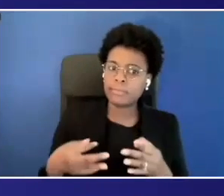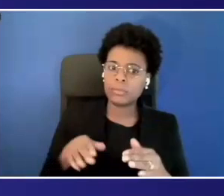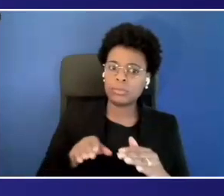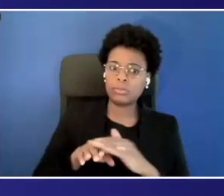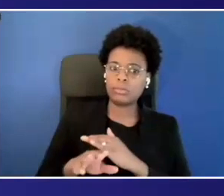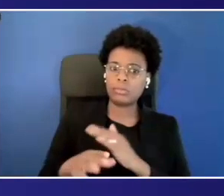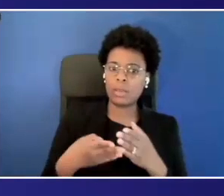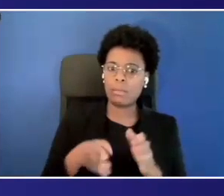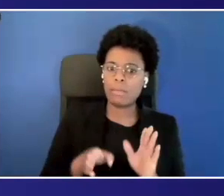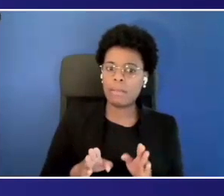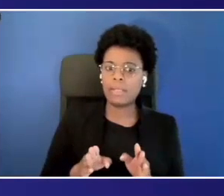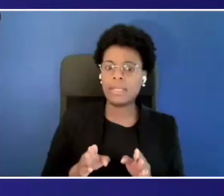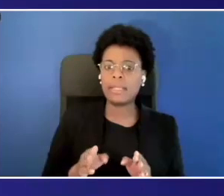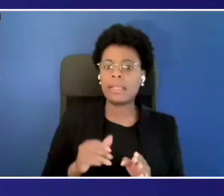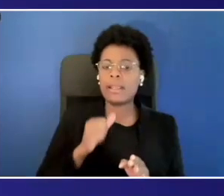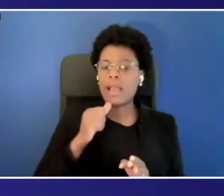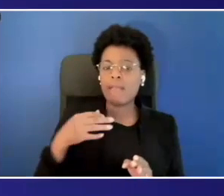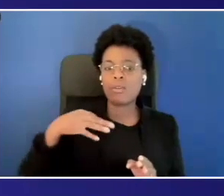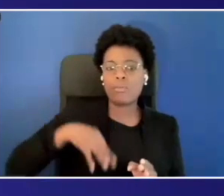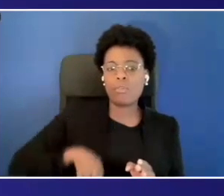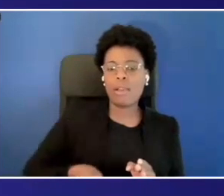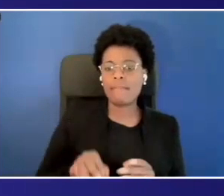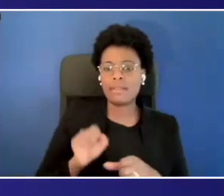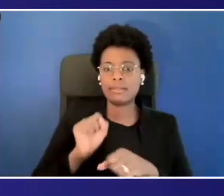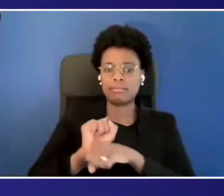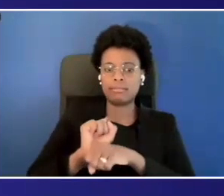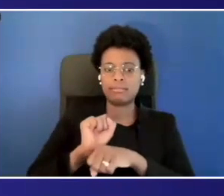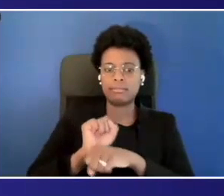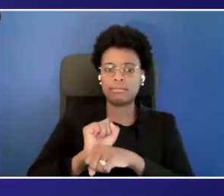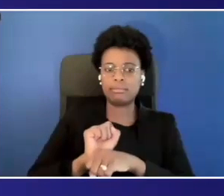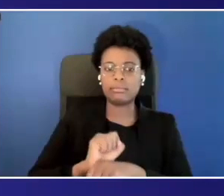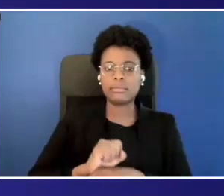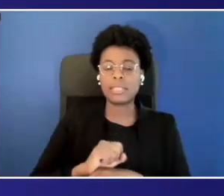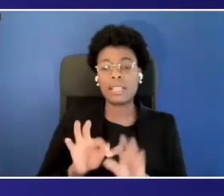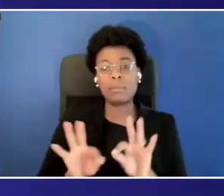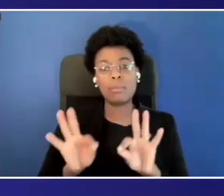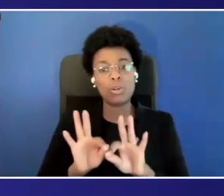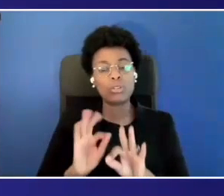More over barriers to these programs don't equally affect all borrowers. Wealth and student debt are unequally distributed.